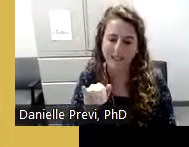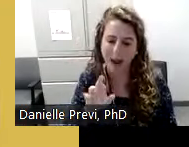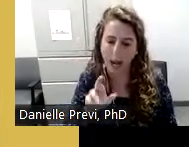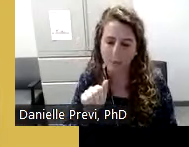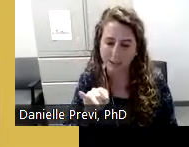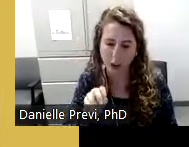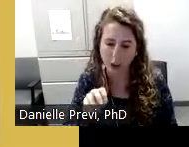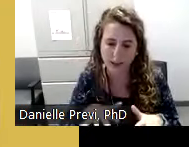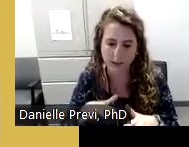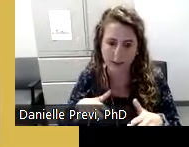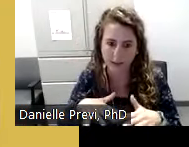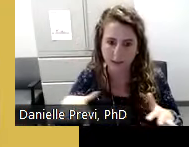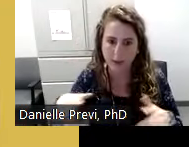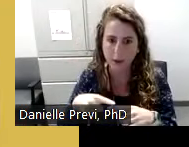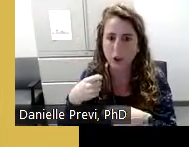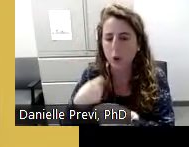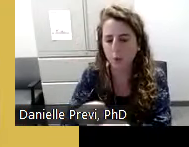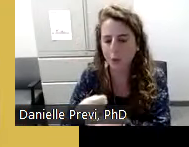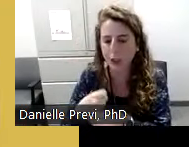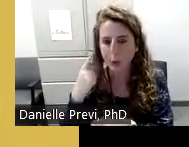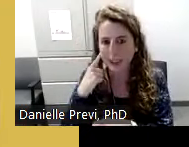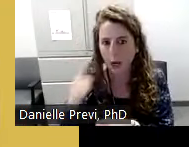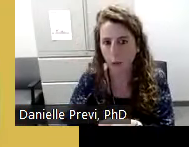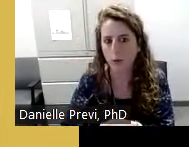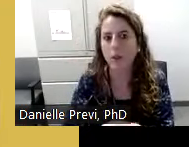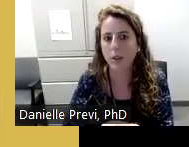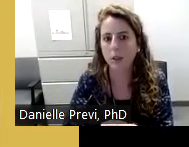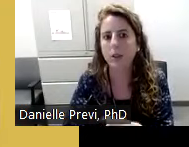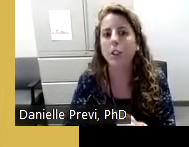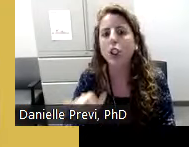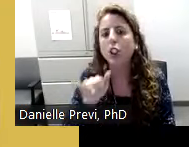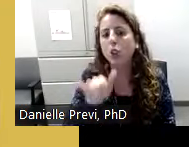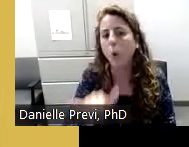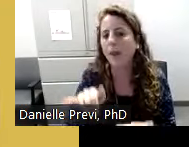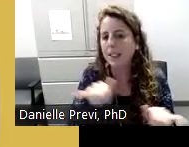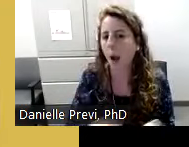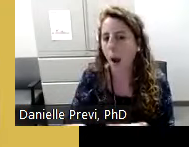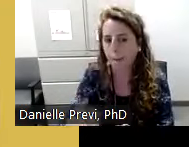on the individual’s head and causes vibrations that then can be translated into sound.